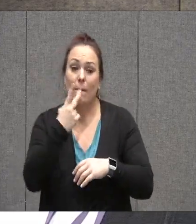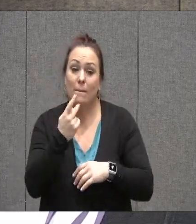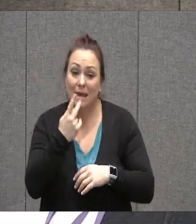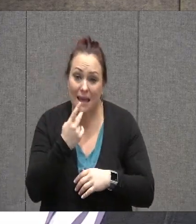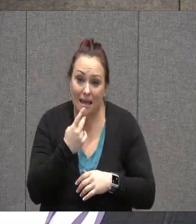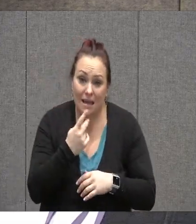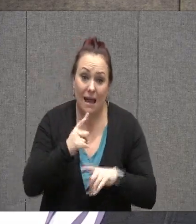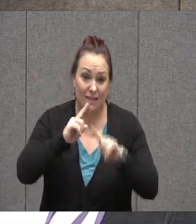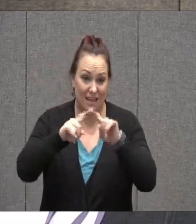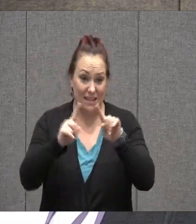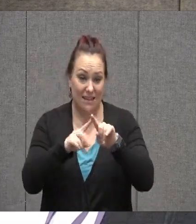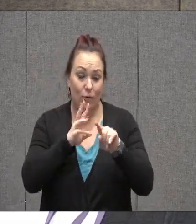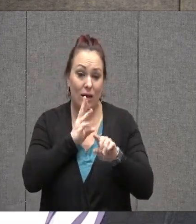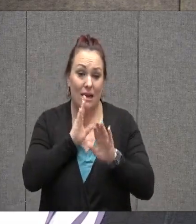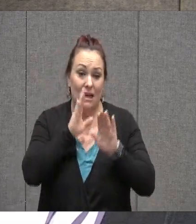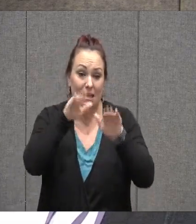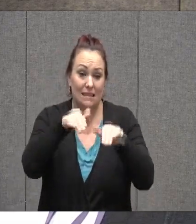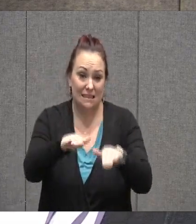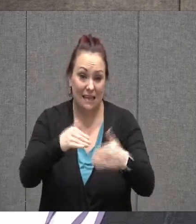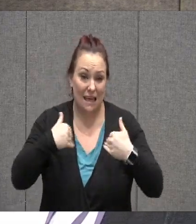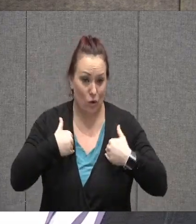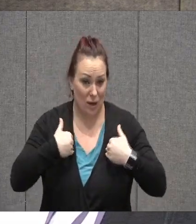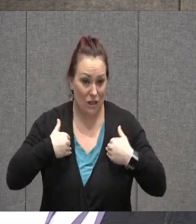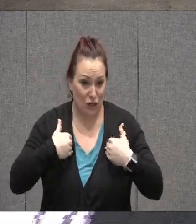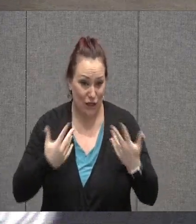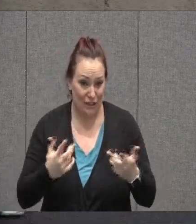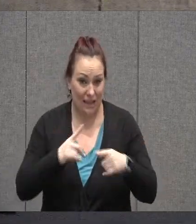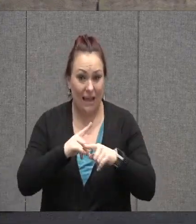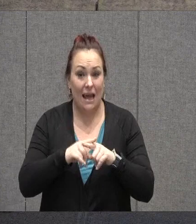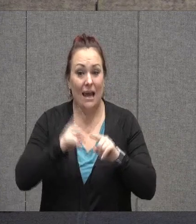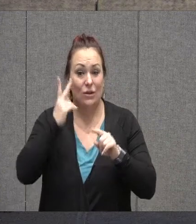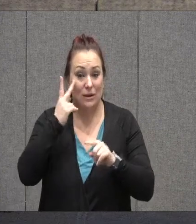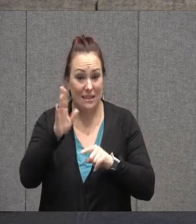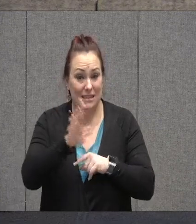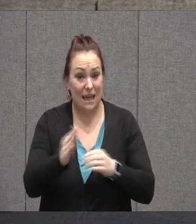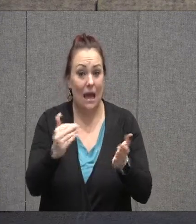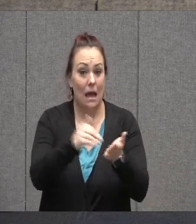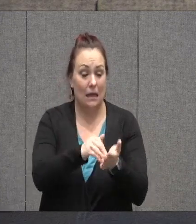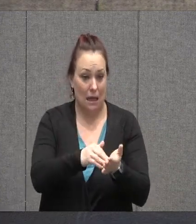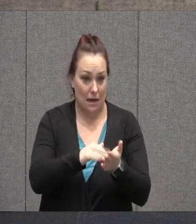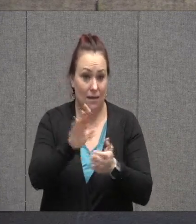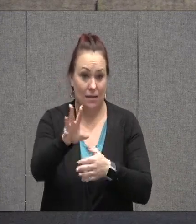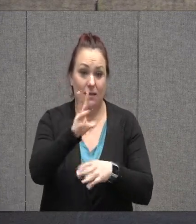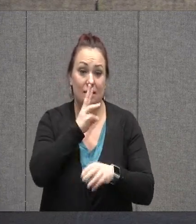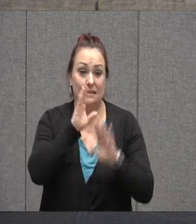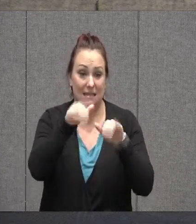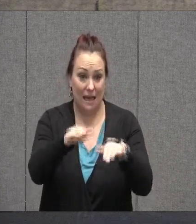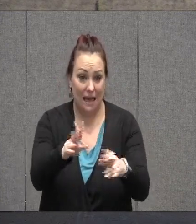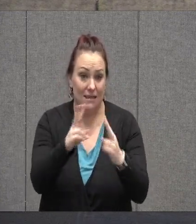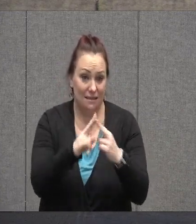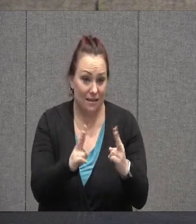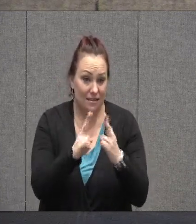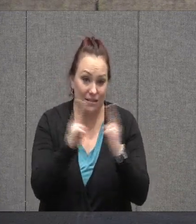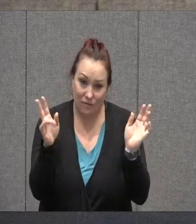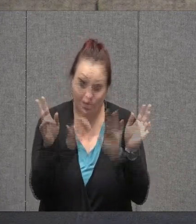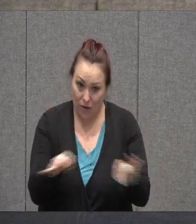So, you can also see that the sea is very important to their economy, so they chose to put that on their currency.